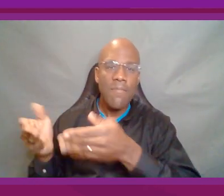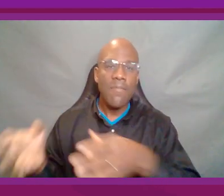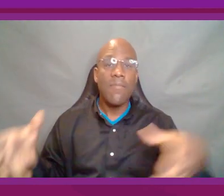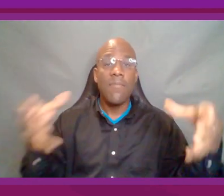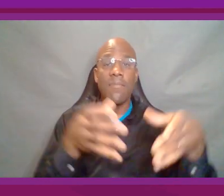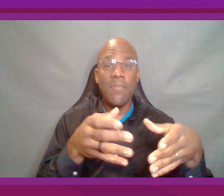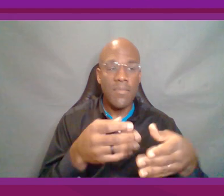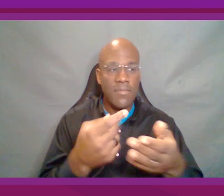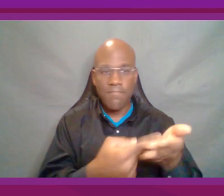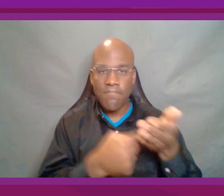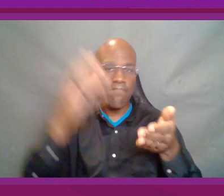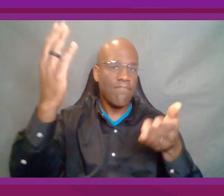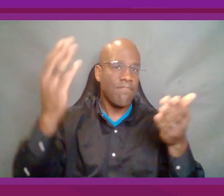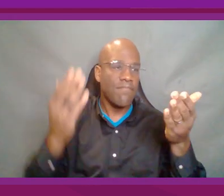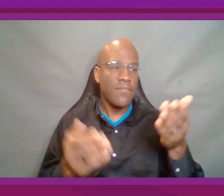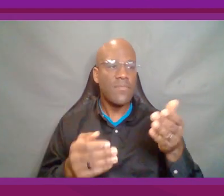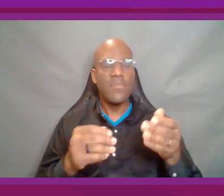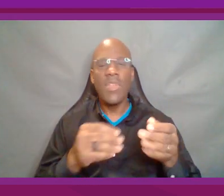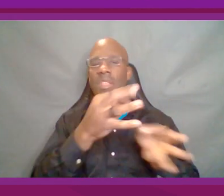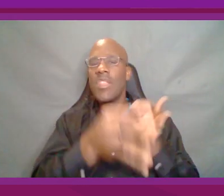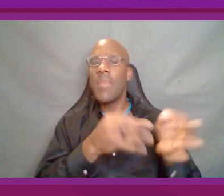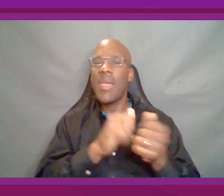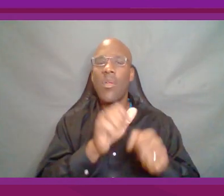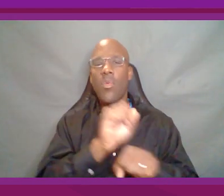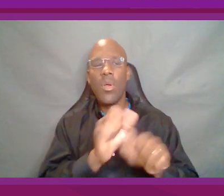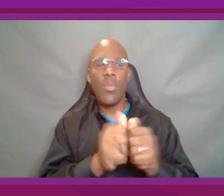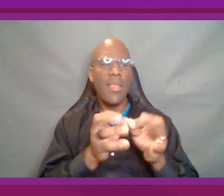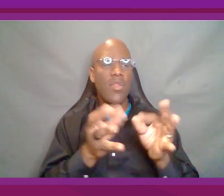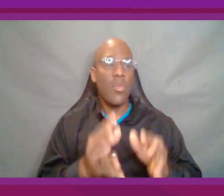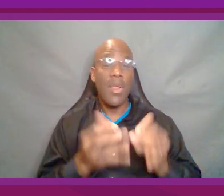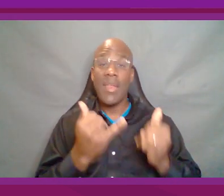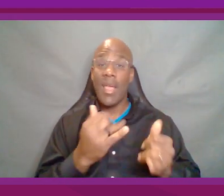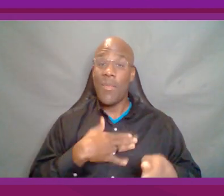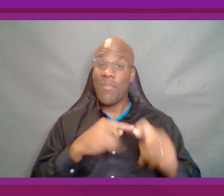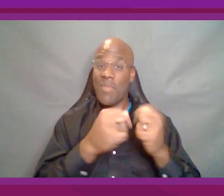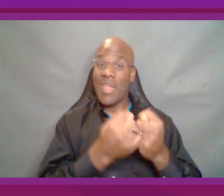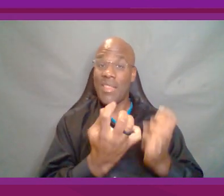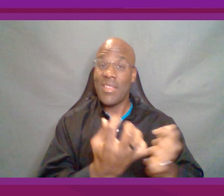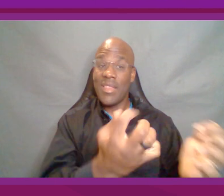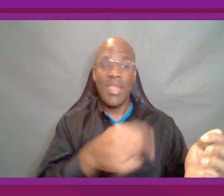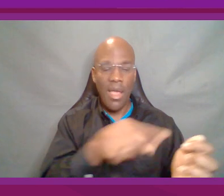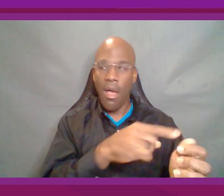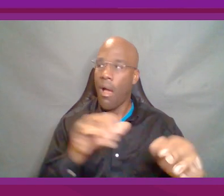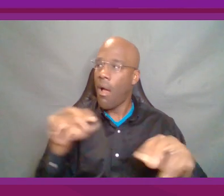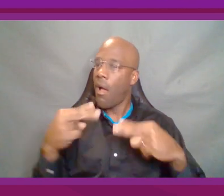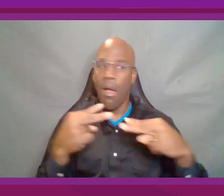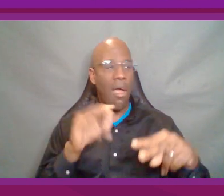work with an interpreter to kind of set the tone and give everyone around me the tools to effectively navigate.